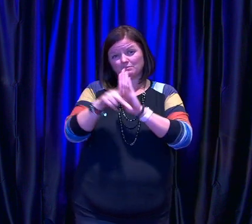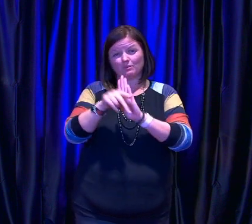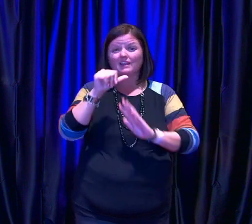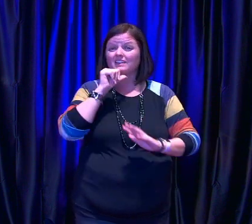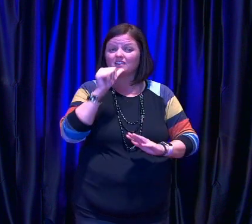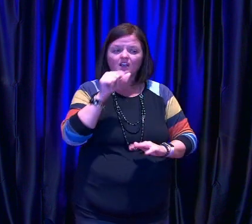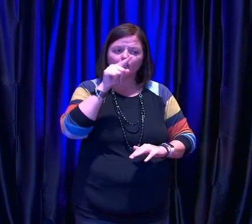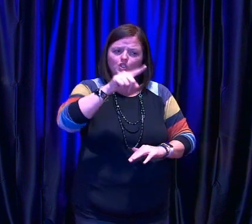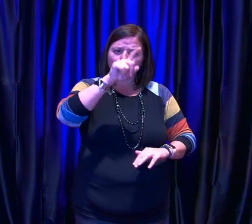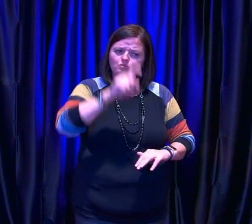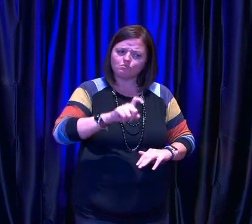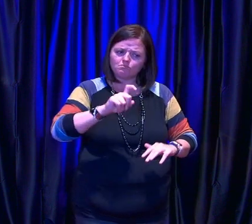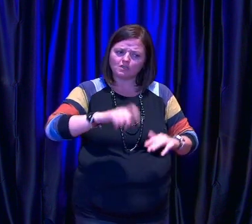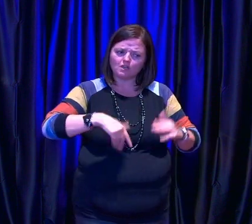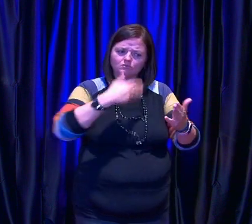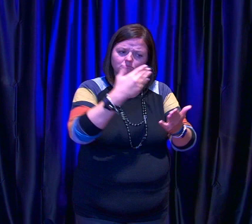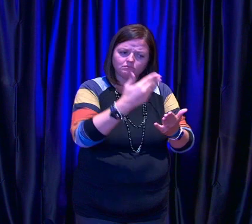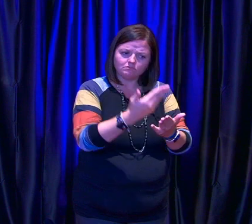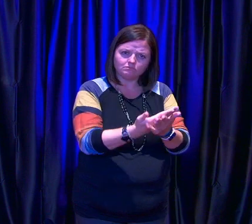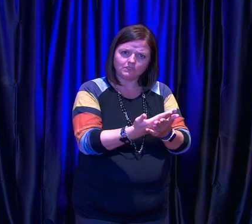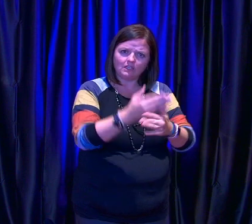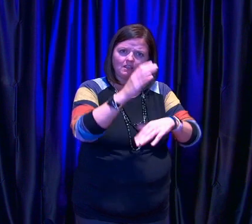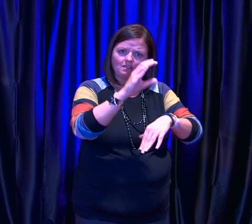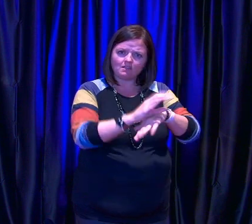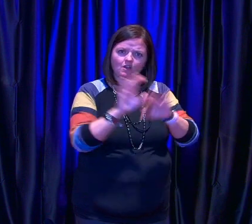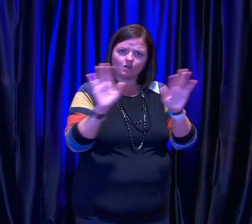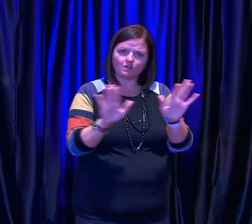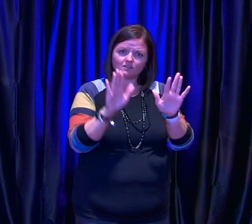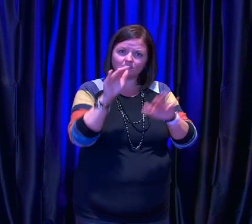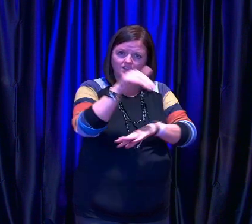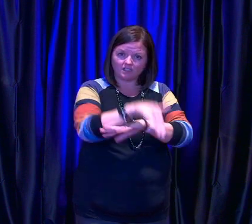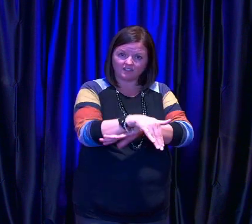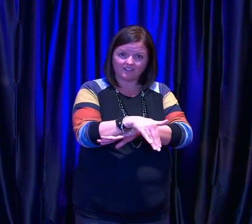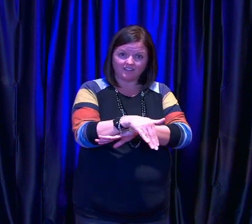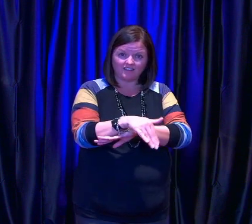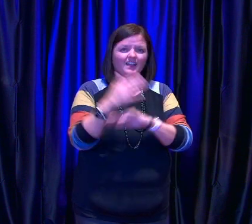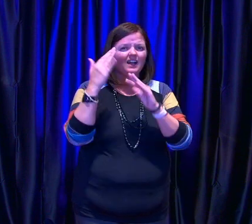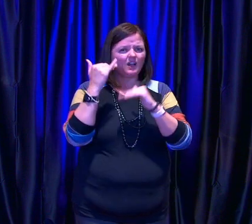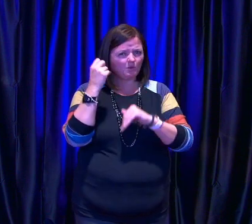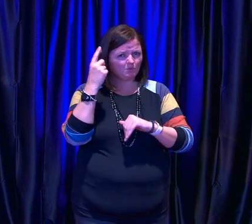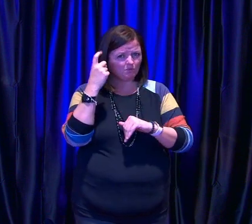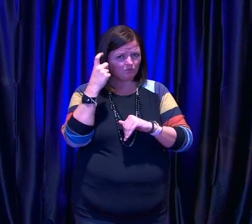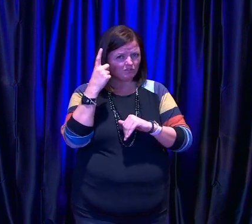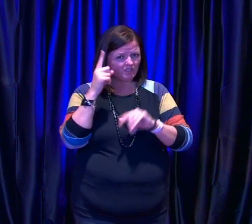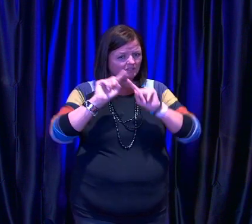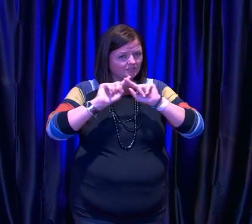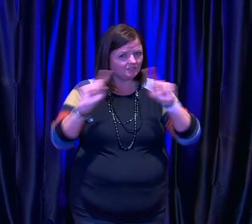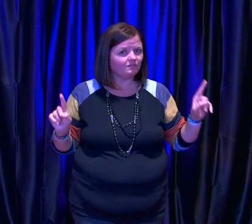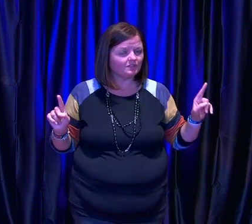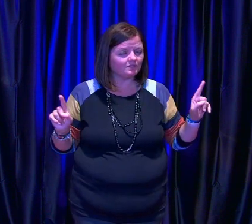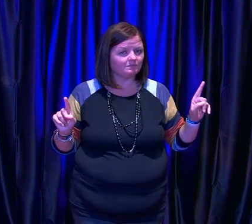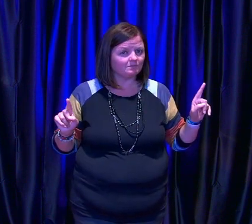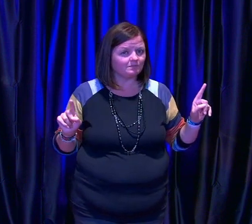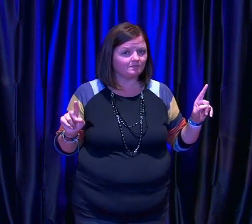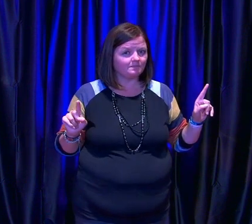you'd better be there on sunday night i hope you can see the difference